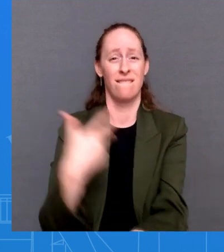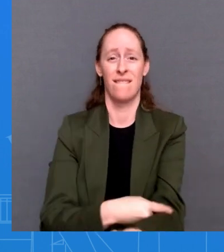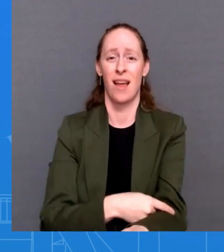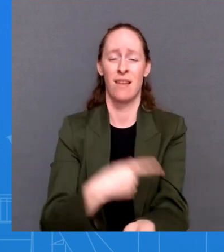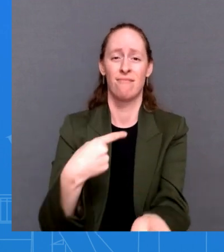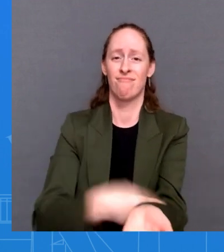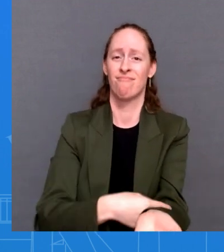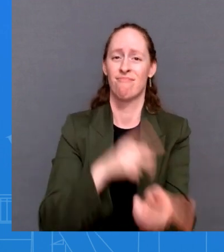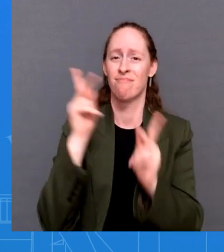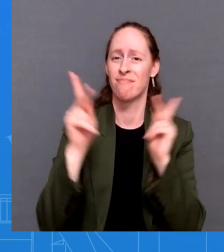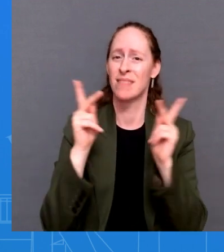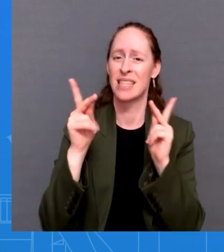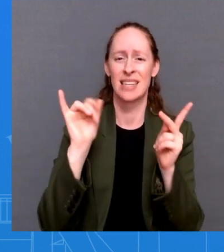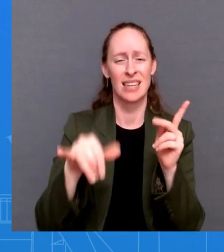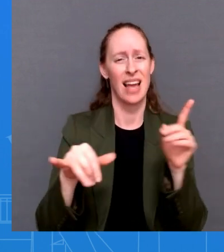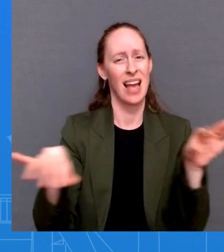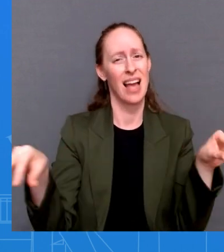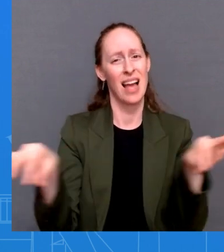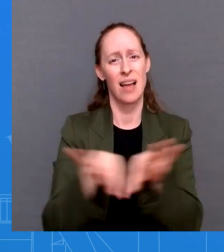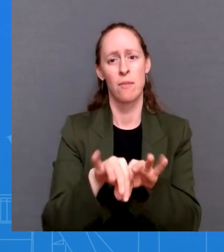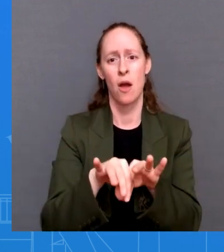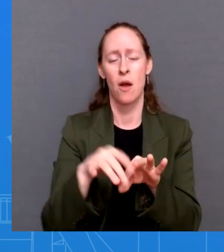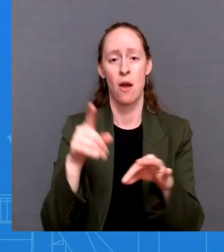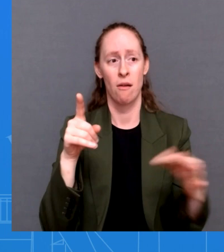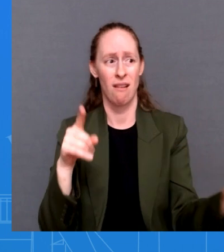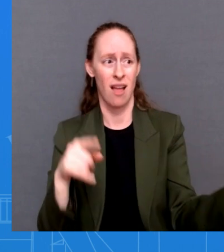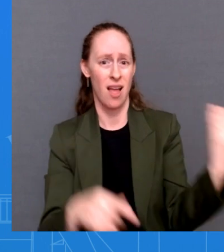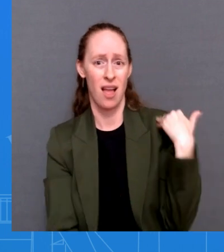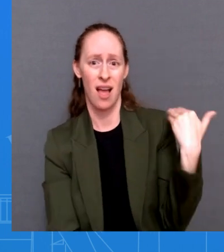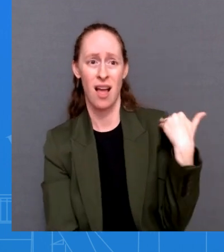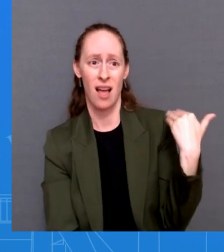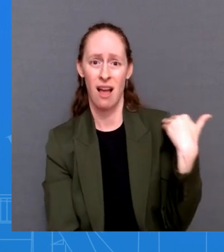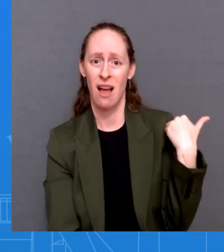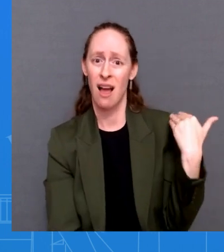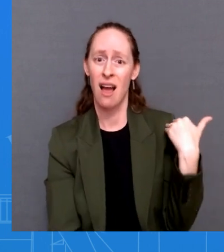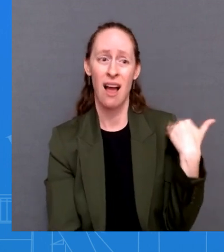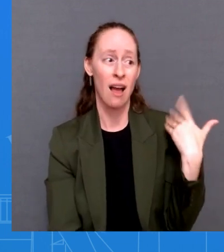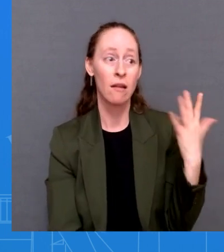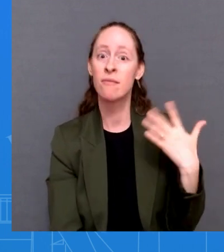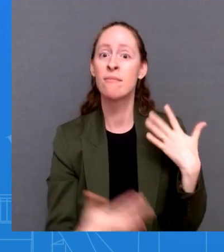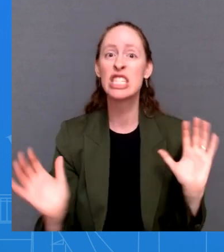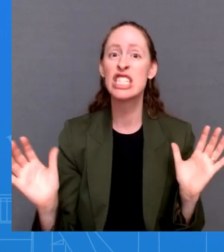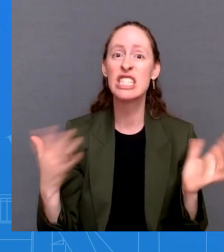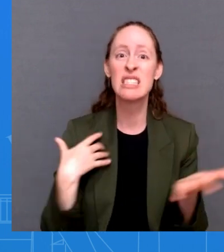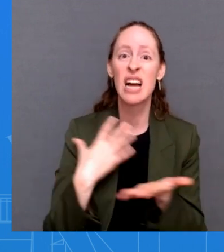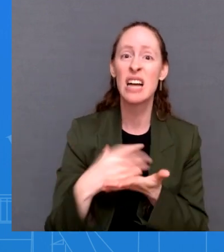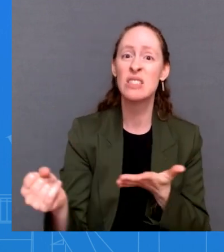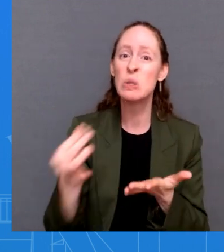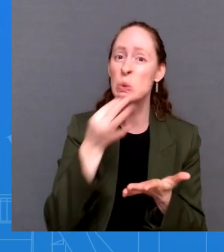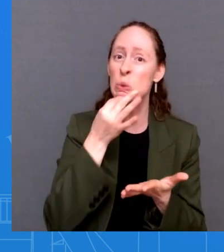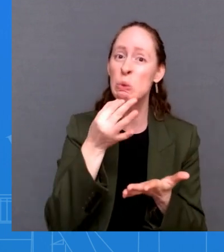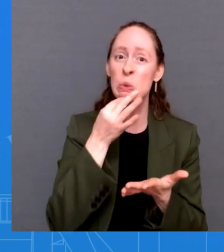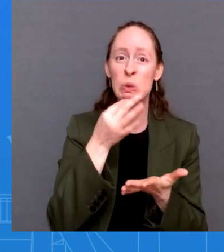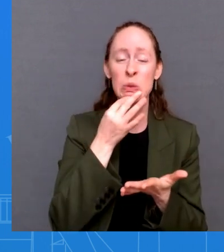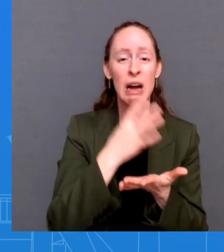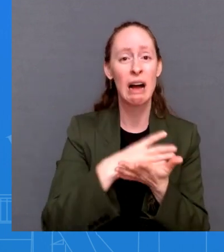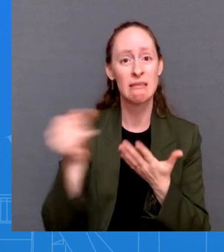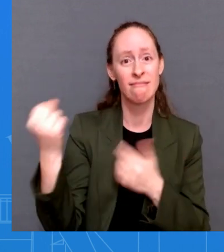they are able to order the next bit. We are not in the business of holding vaccines back if people need them, if jurisdictions are using them,